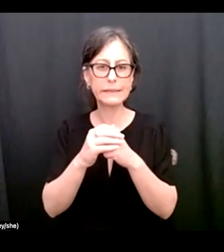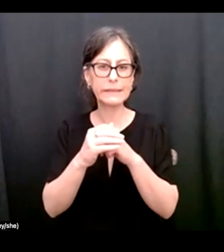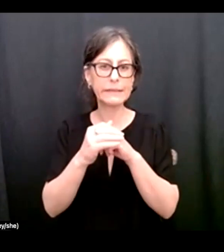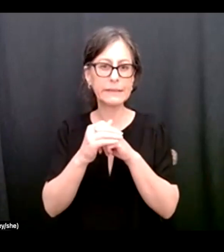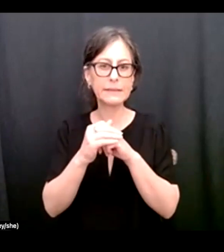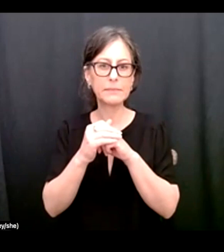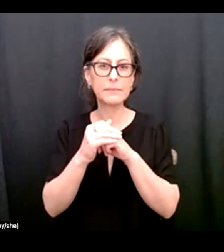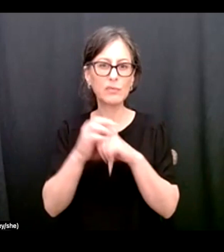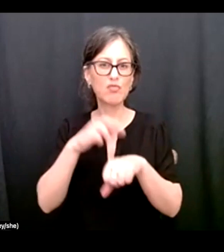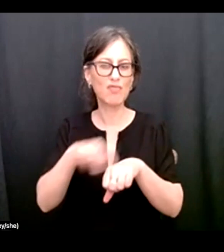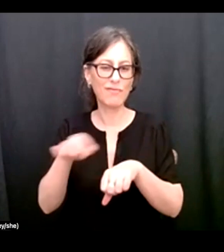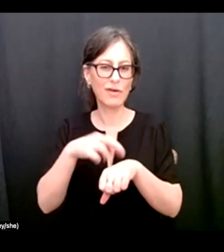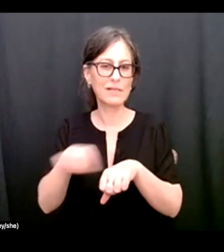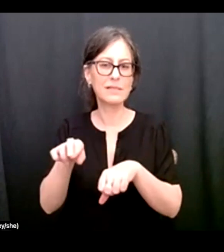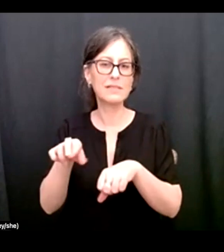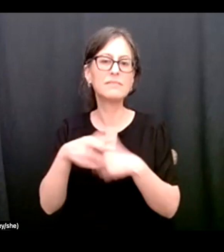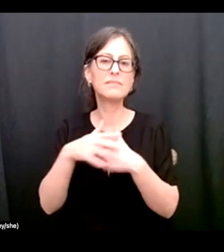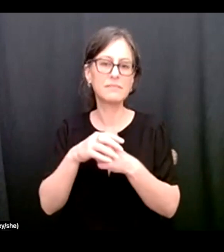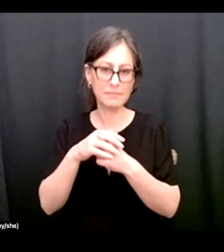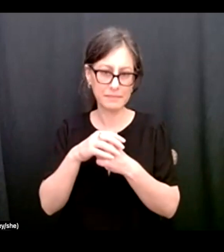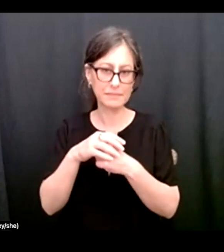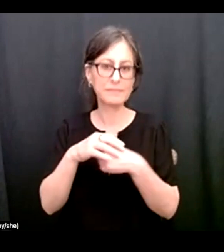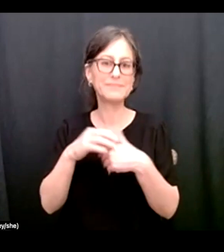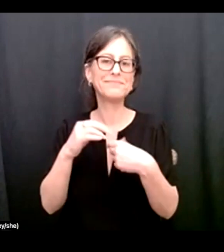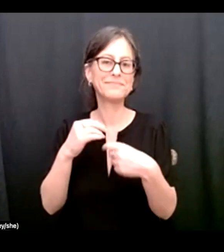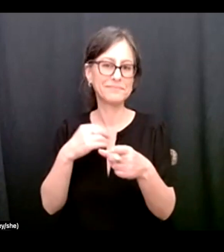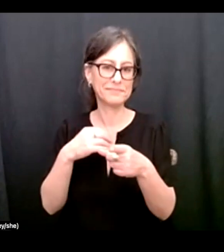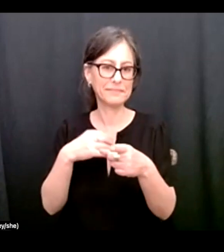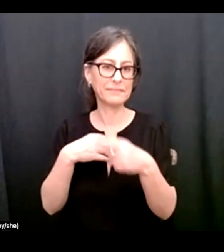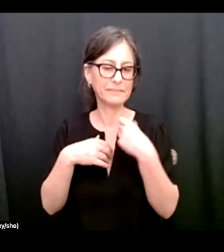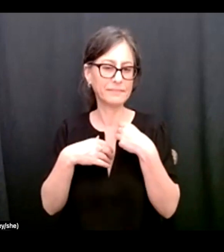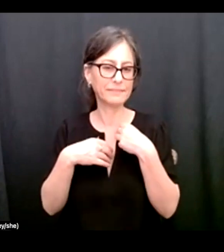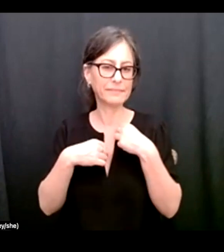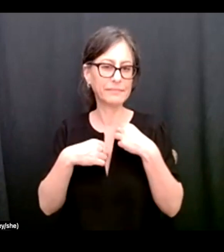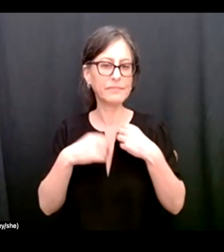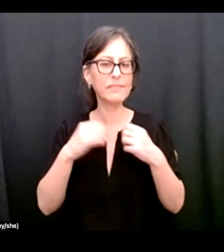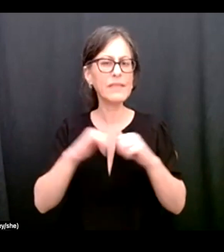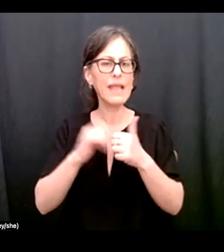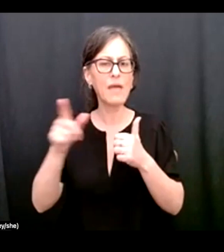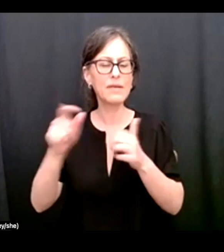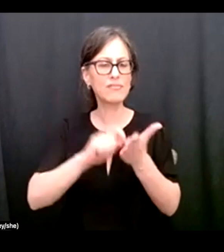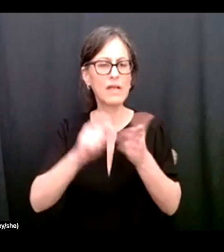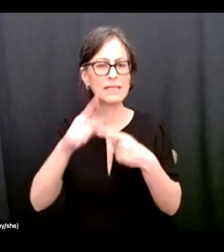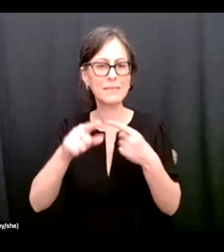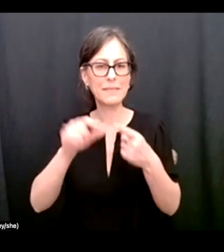reference, but the way he writes about the subway and kind of this chance encounter